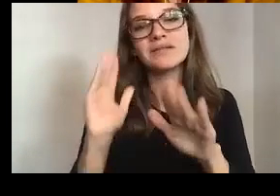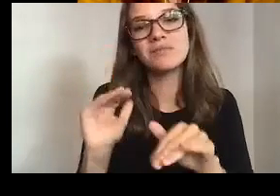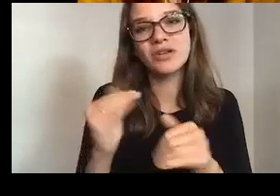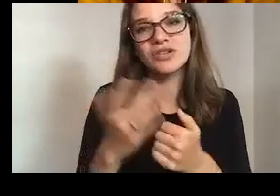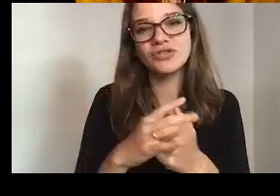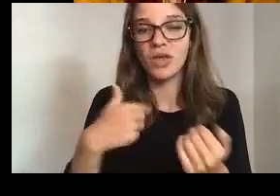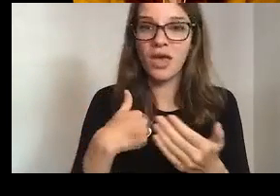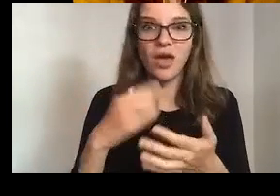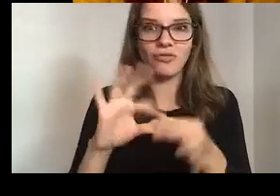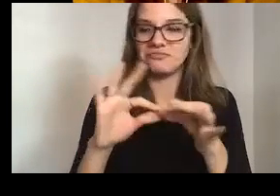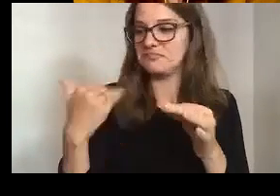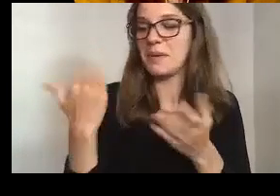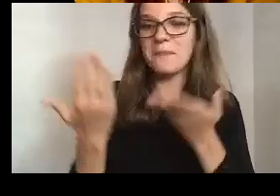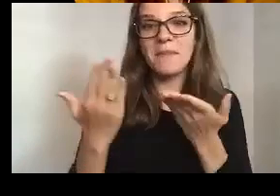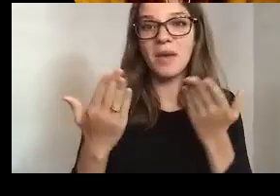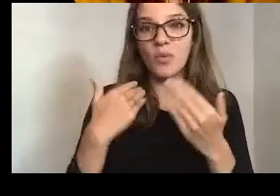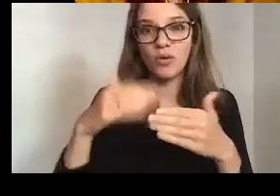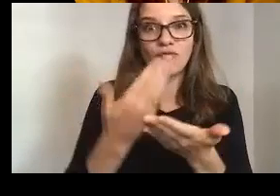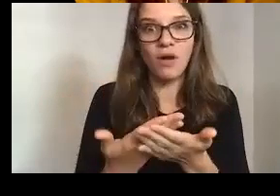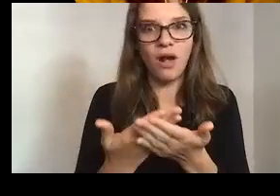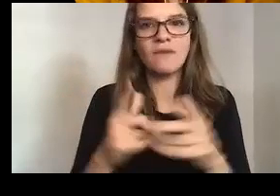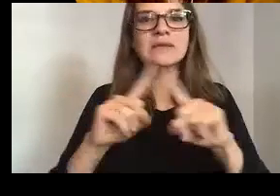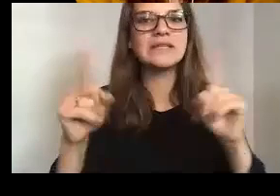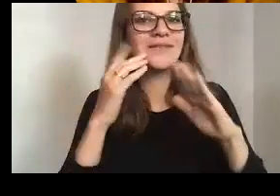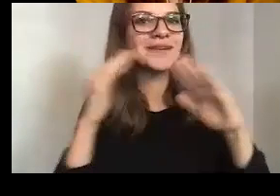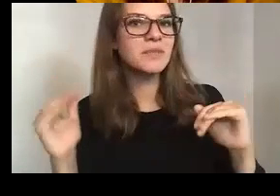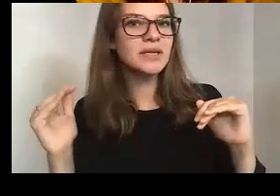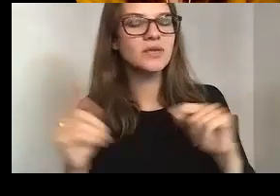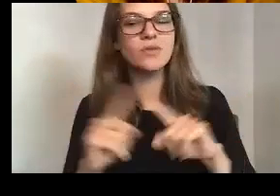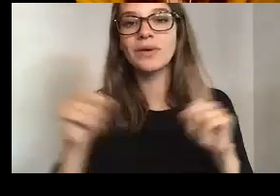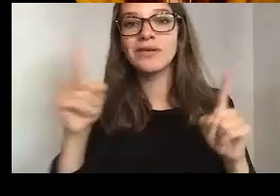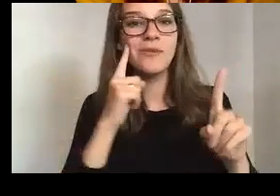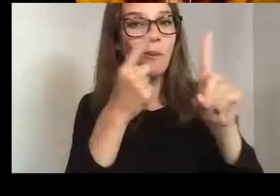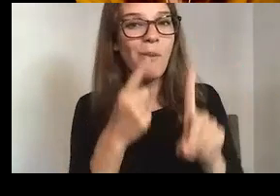we may be coming in with different goals or expectations and you know being able to